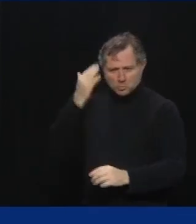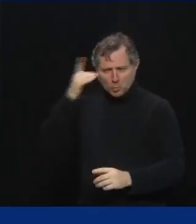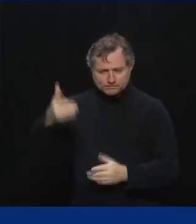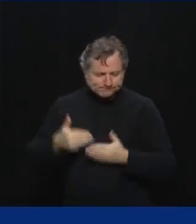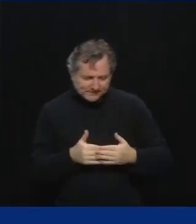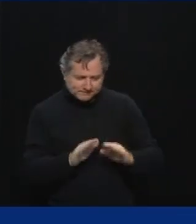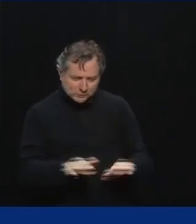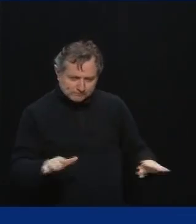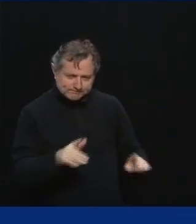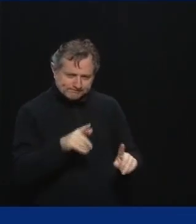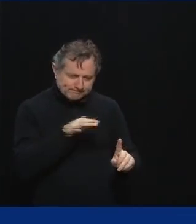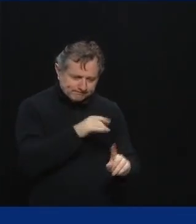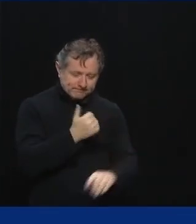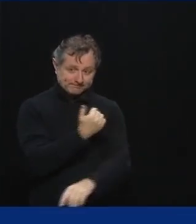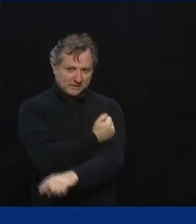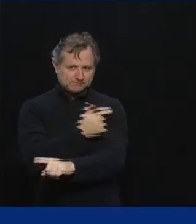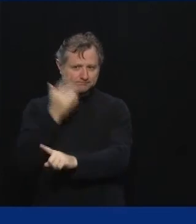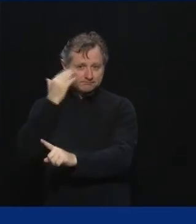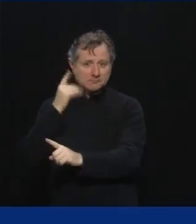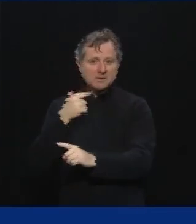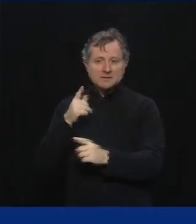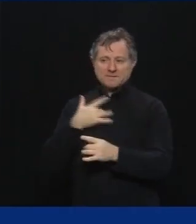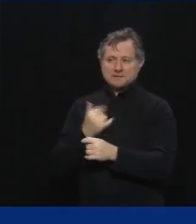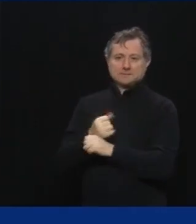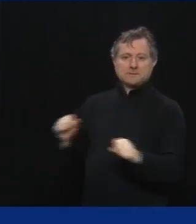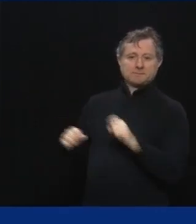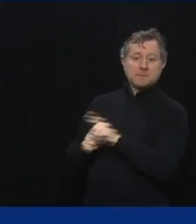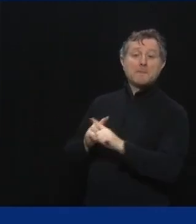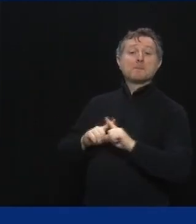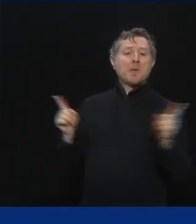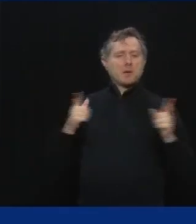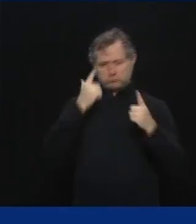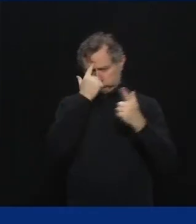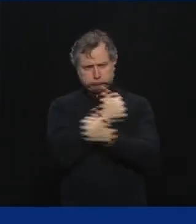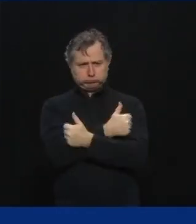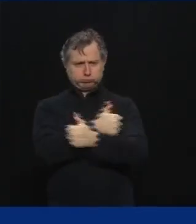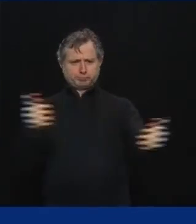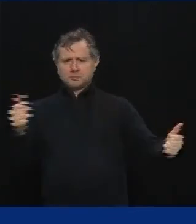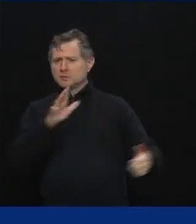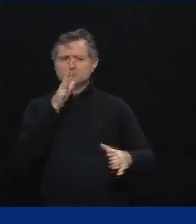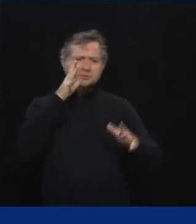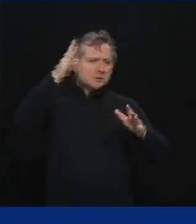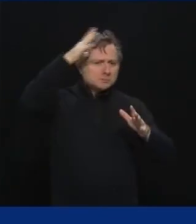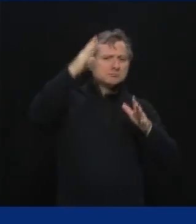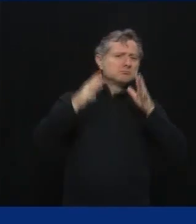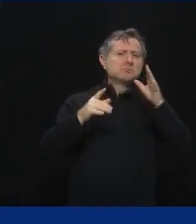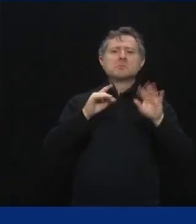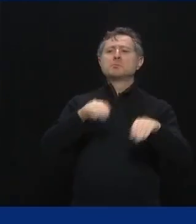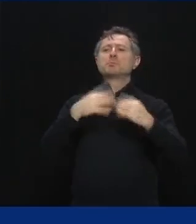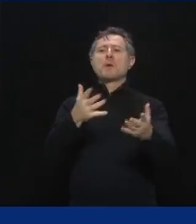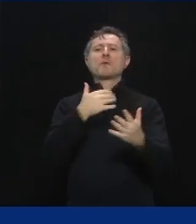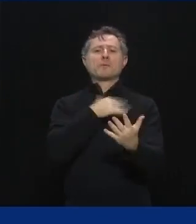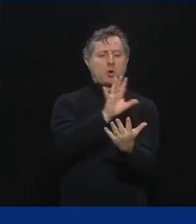COMFORTABLE TAKING MY CHILD TO THE PEDIATRICIAN WHO GAVE THEM THEIR VERY FIRST SHOTS WHEN THEY ARE NEWBORNS THAN I PROBABLY